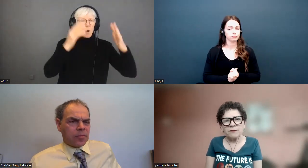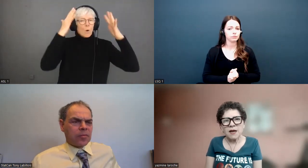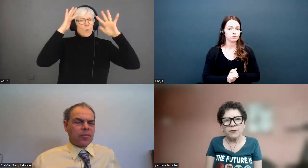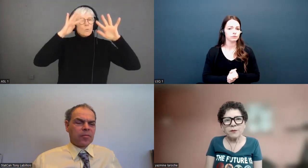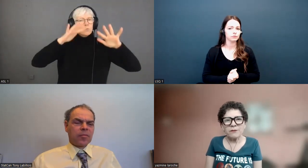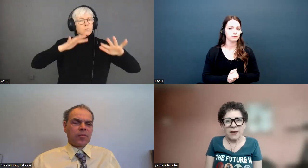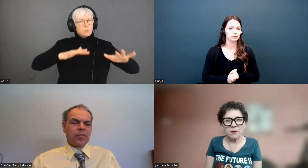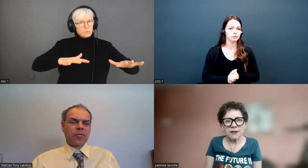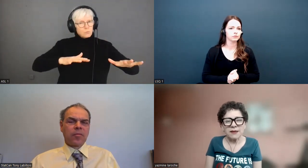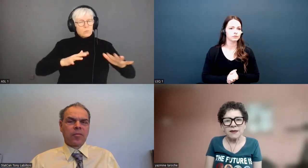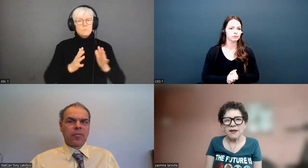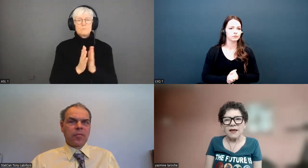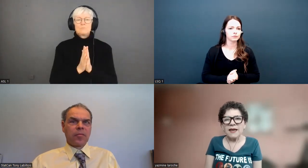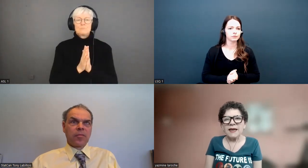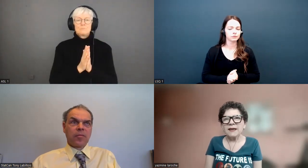me to have time with my family.